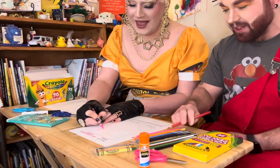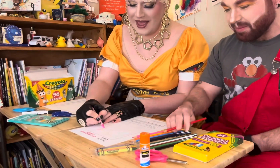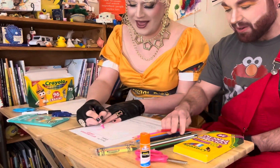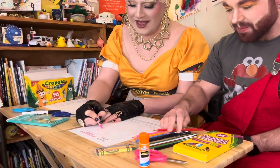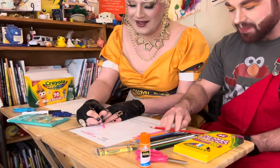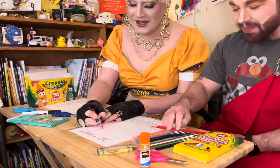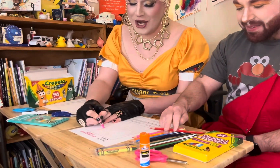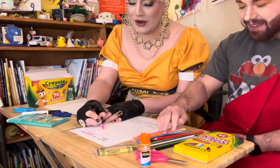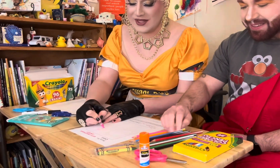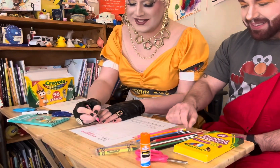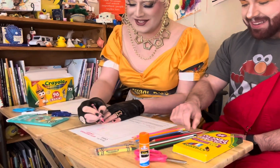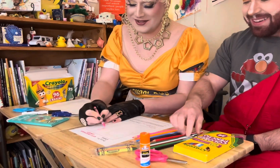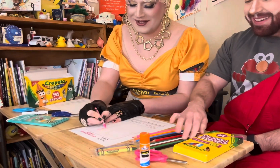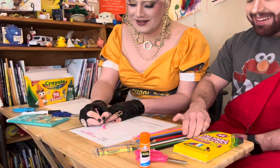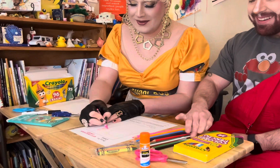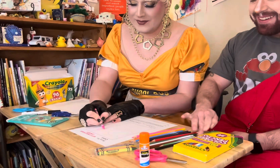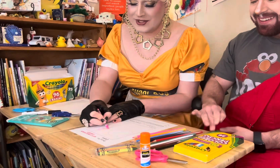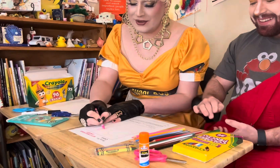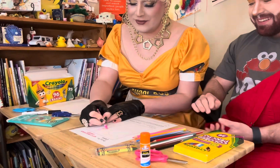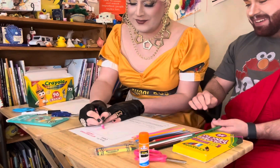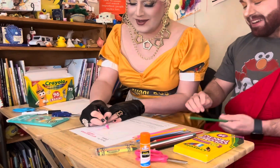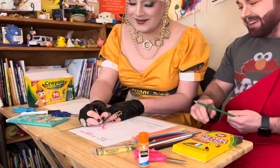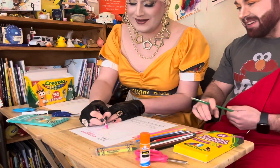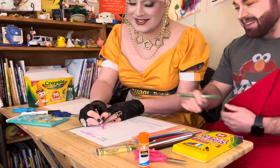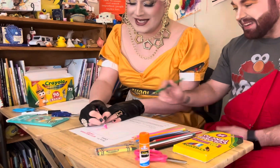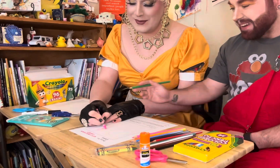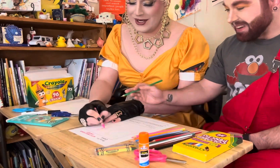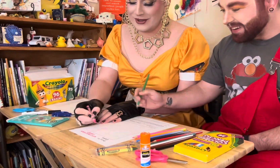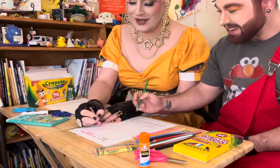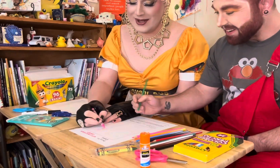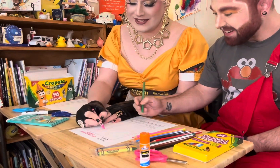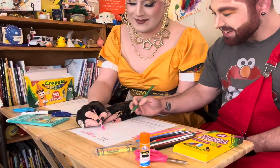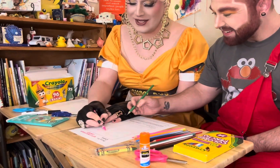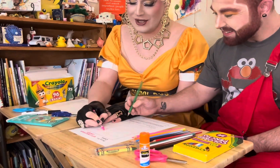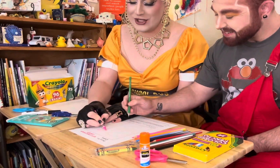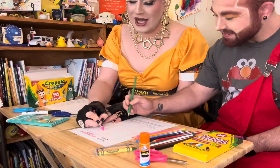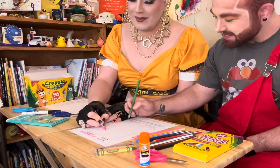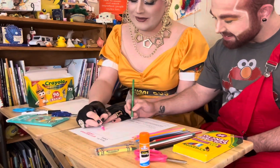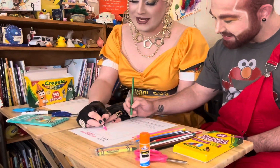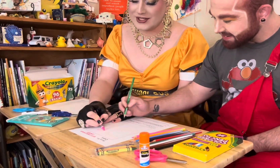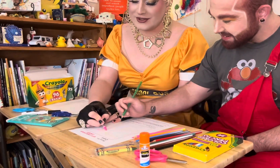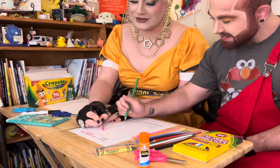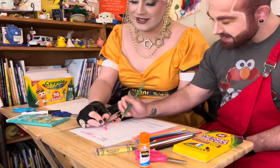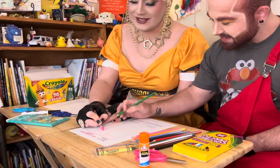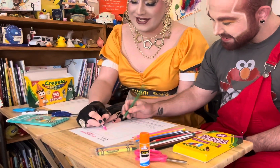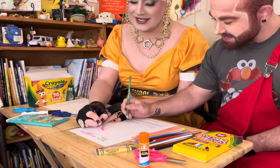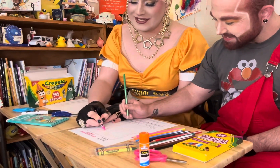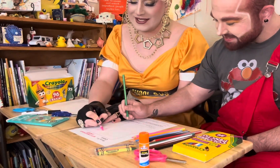No! That's... So, today we're going to learn about something called "copyright," children. And